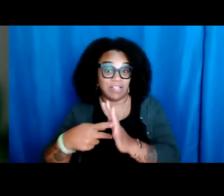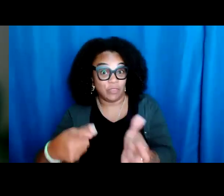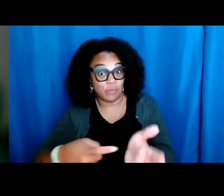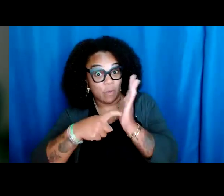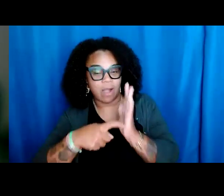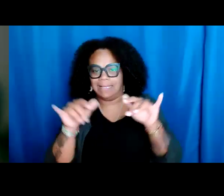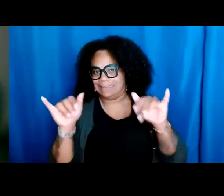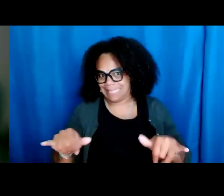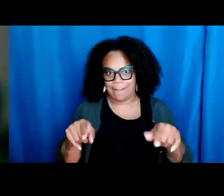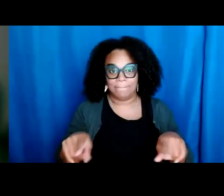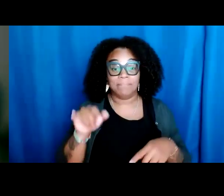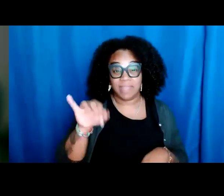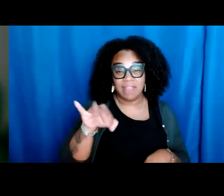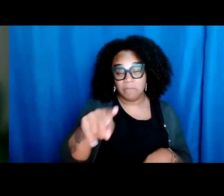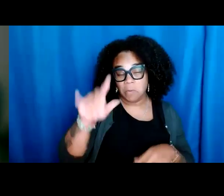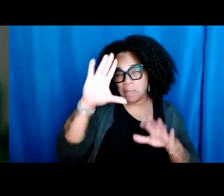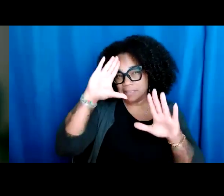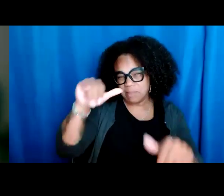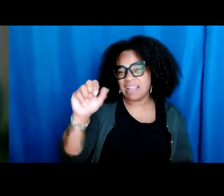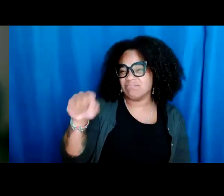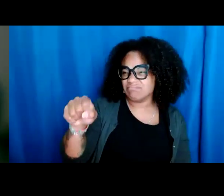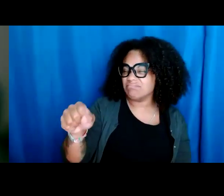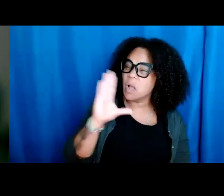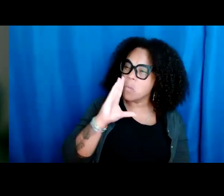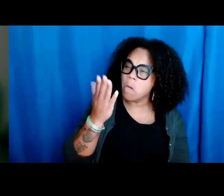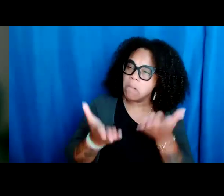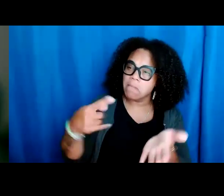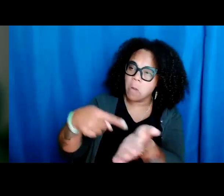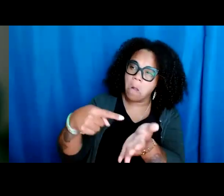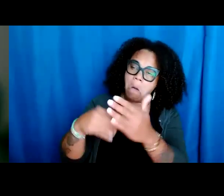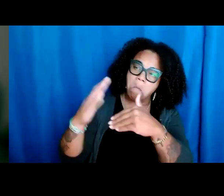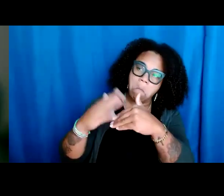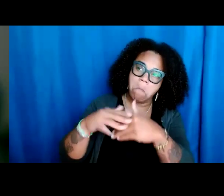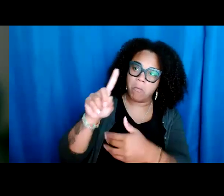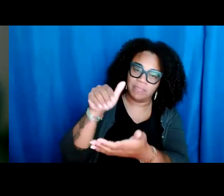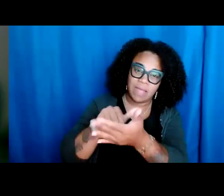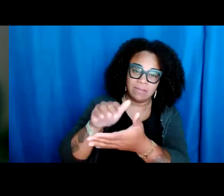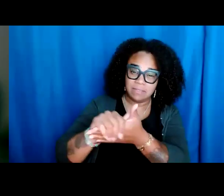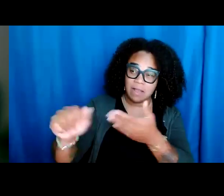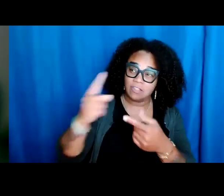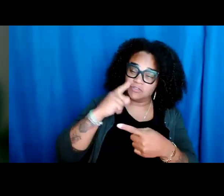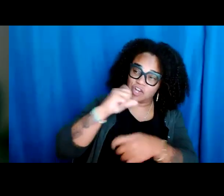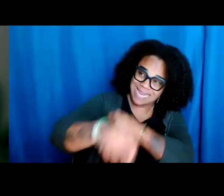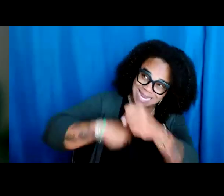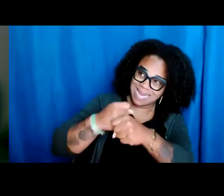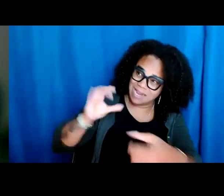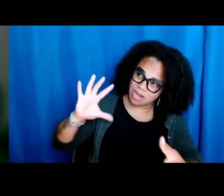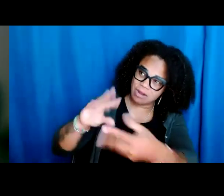If you expect to owe at least $1,000 in tax for the year, you are going to be required to make